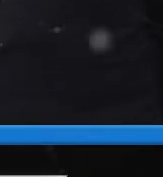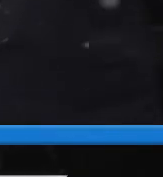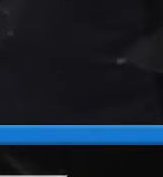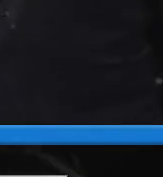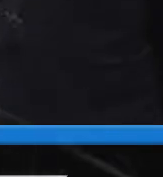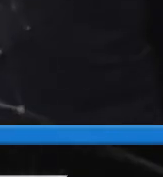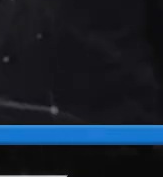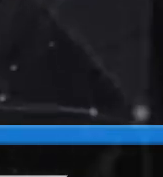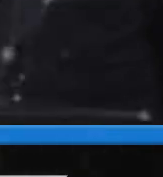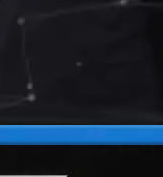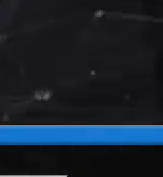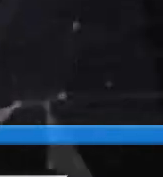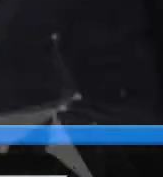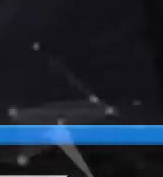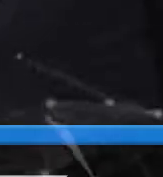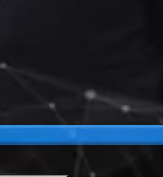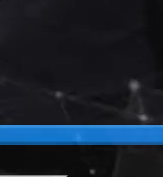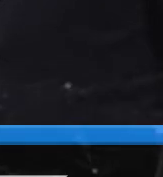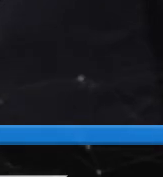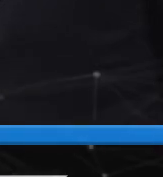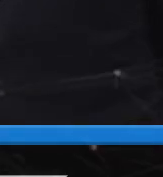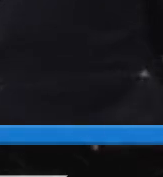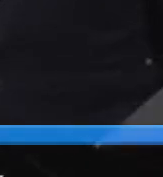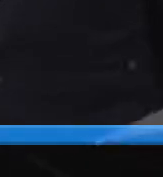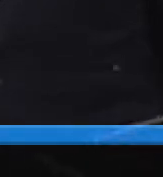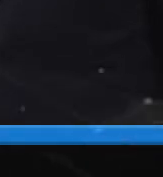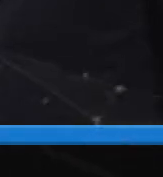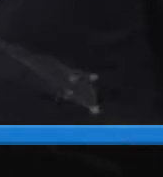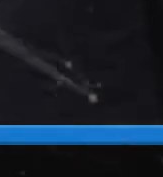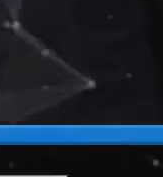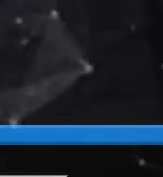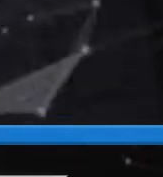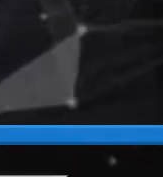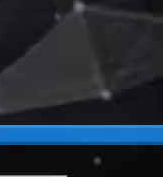The conference of the President Andres Manuel Lopez Obrador In 5 minutes or less